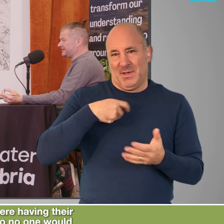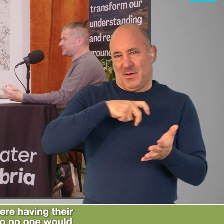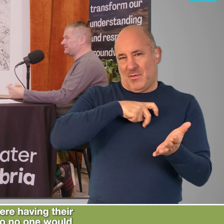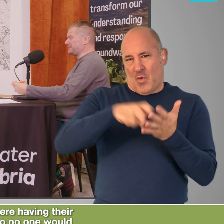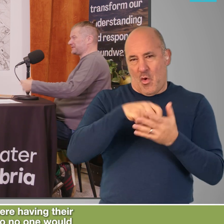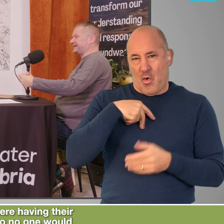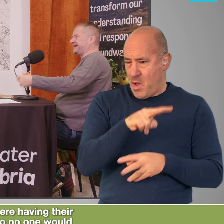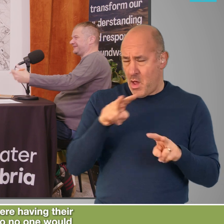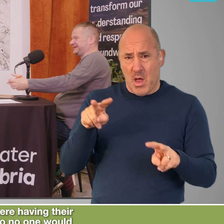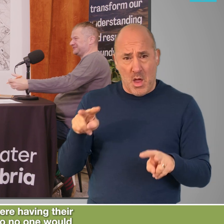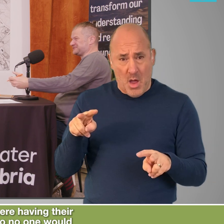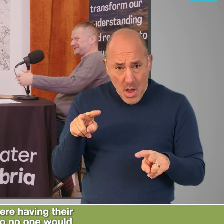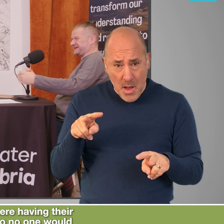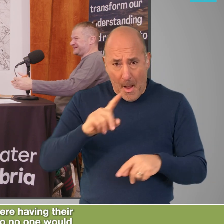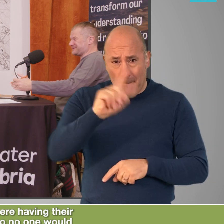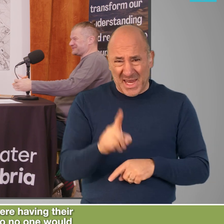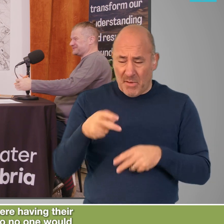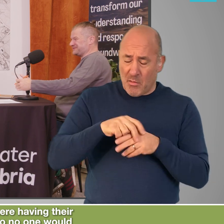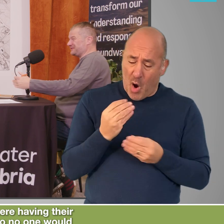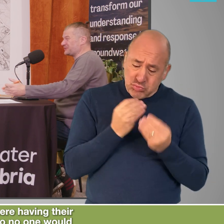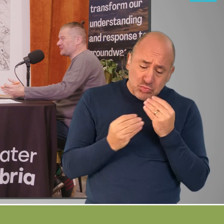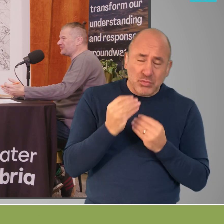you see people sitting there having their lunch where 20 years ago no one would go.